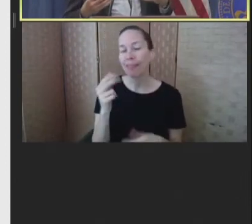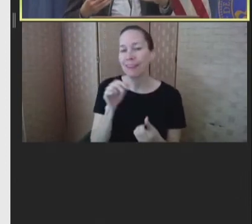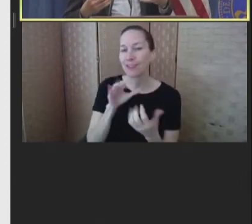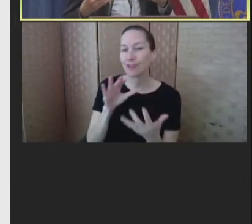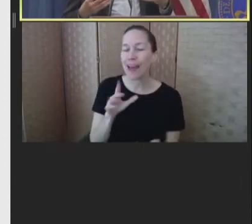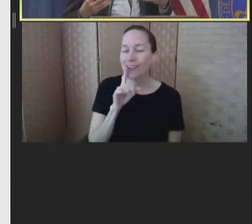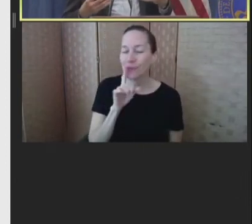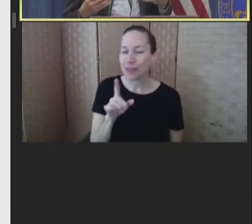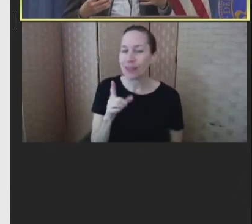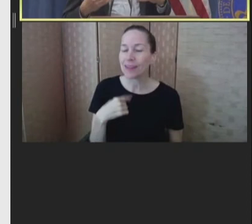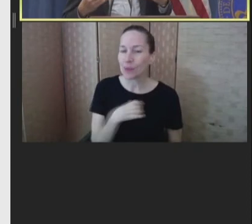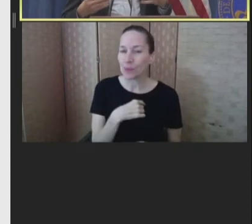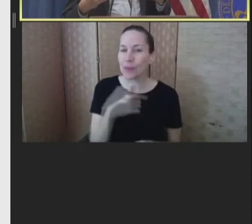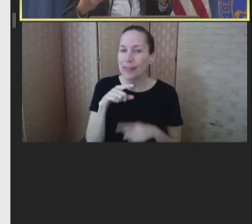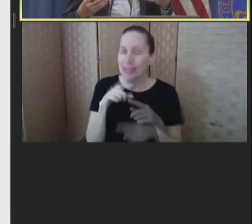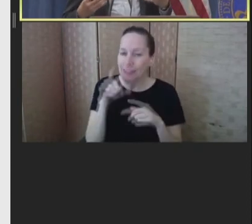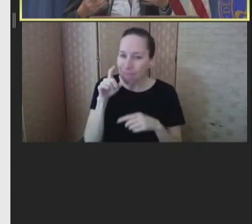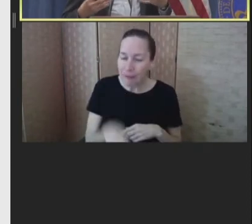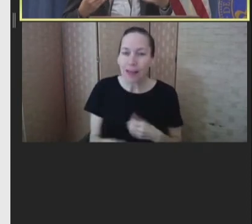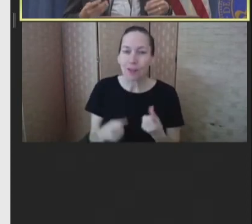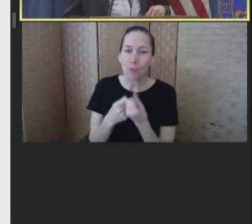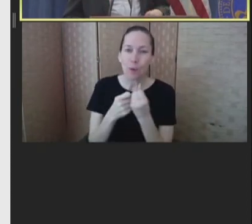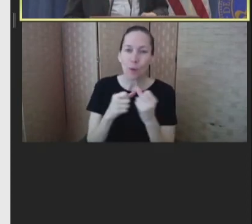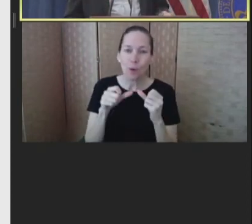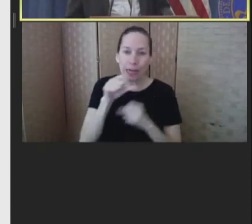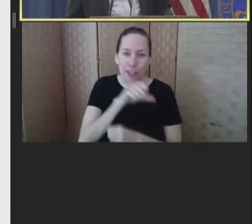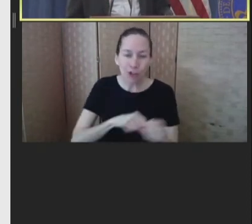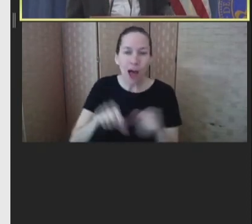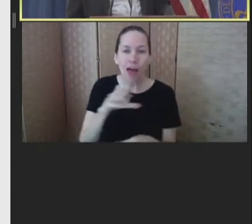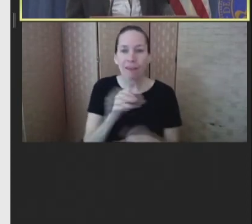other through this, and celebrating small successes everywhere you can. Thank you.